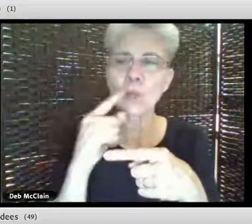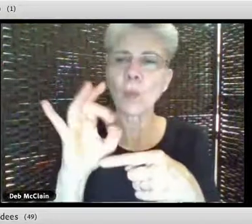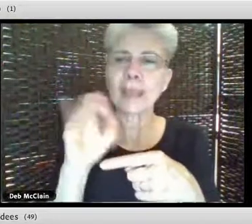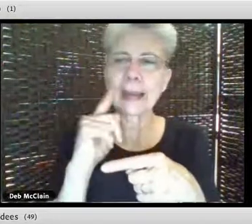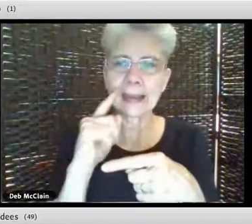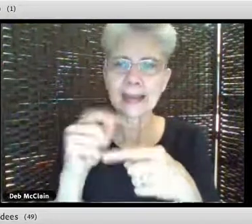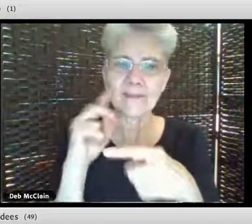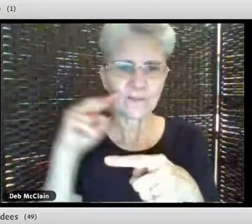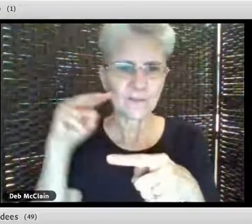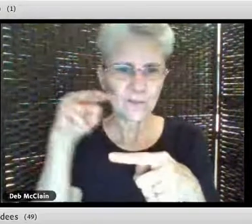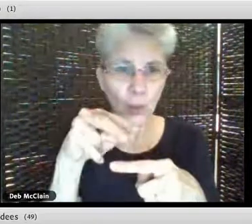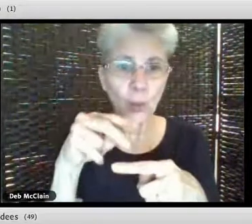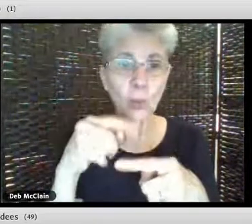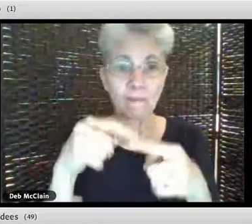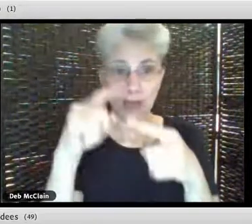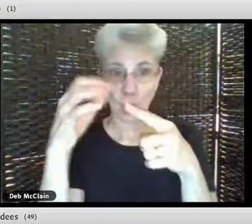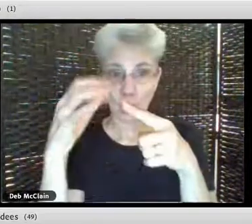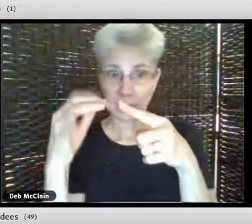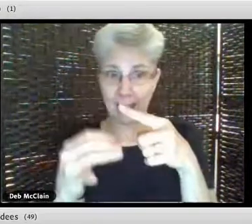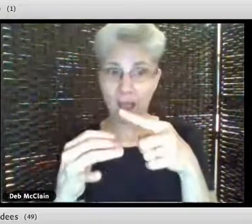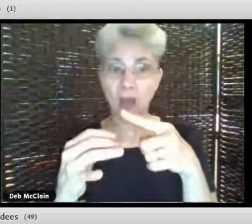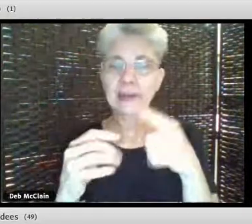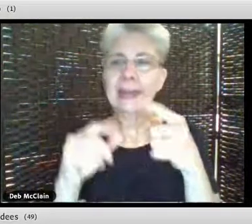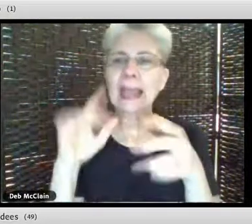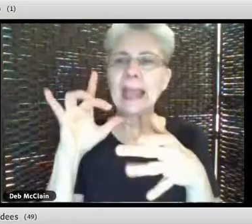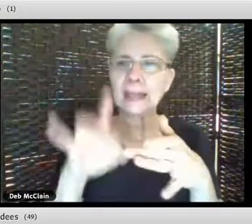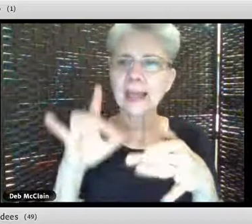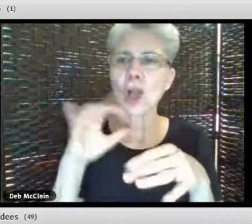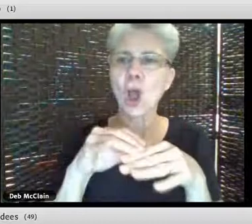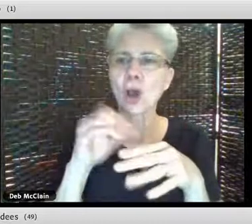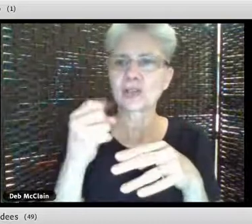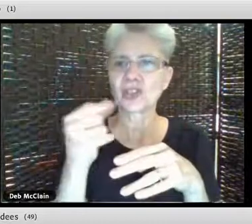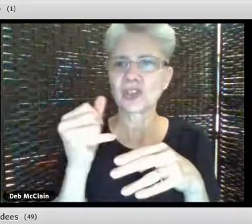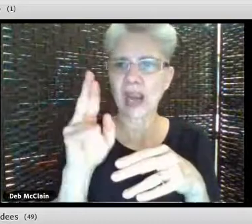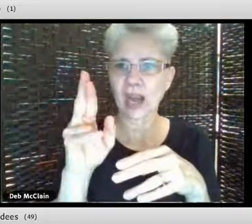If I go down here and click on sharing settings, I'm going to have some more options.